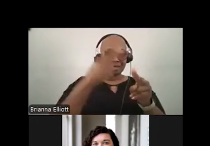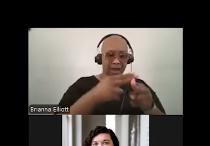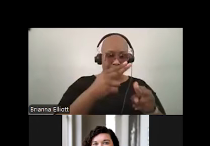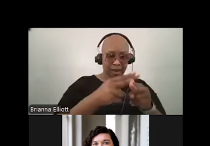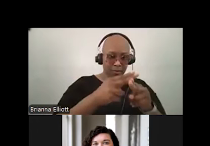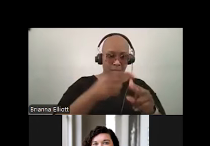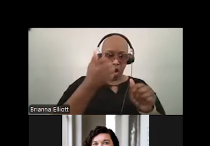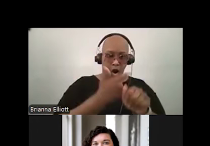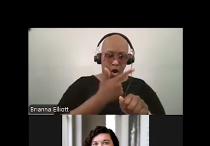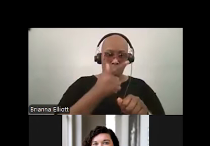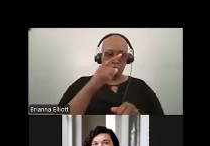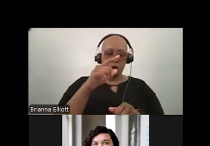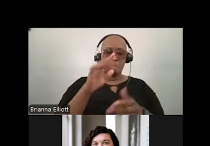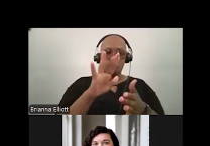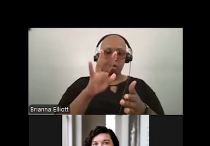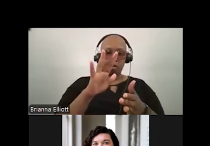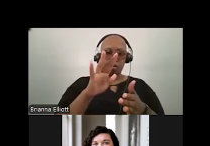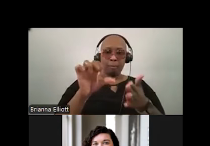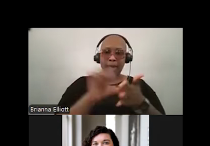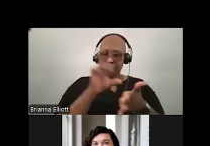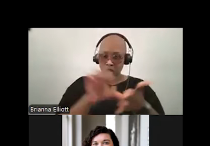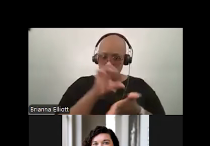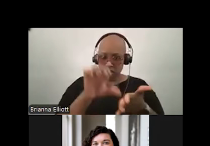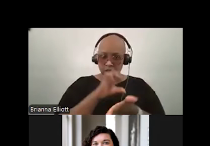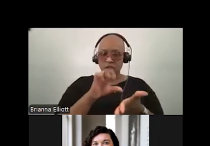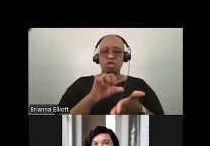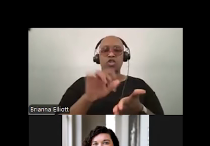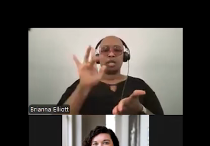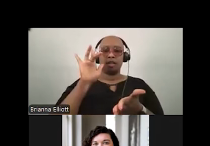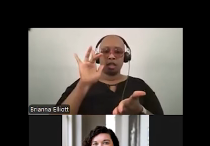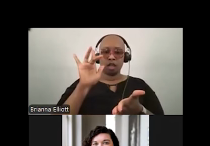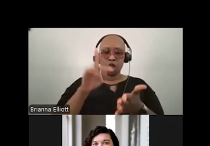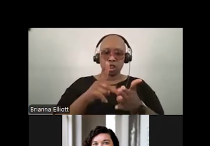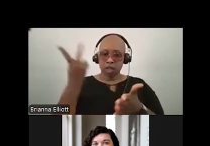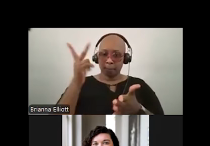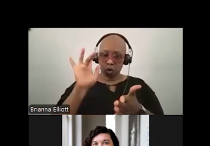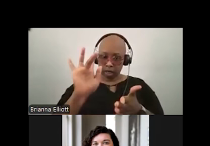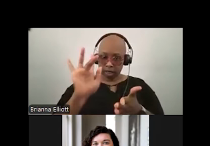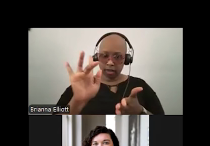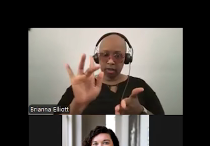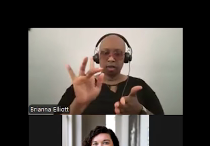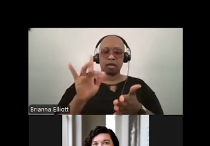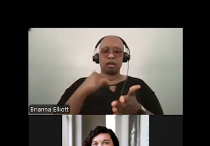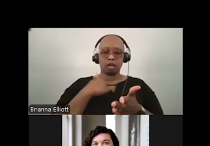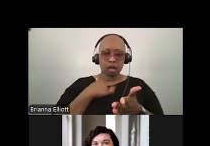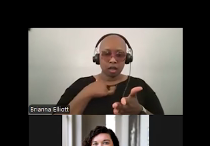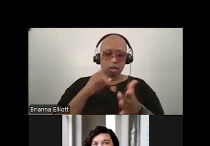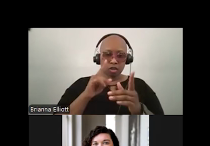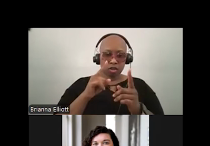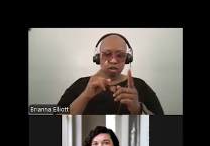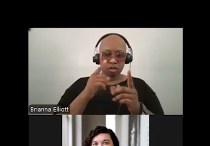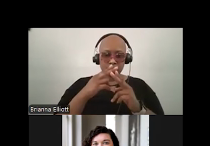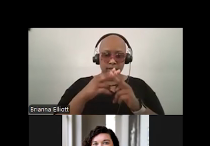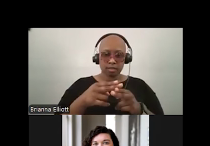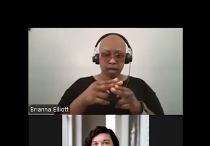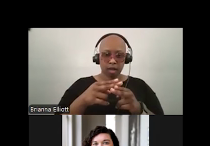going to name I'm just double clicking into the sheet name and I'm going to call it points earned.